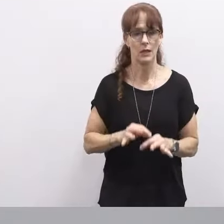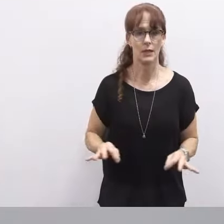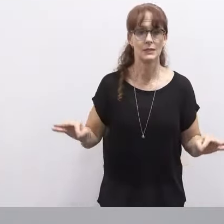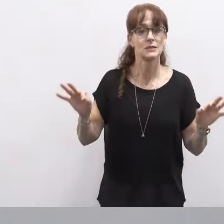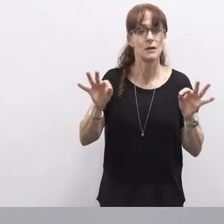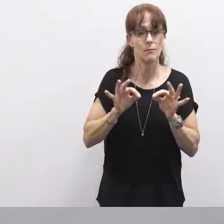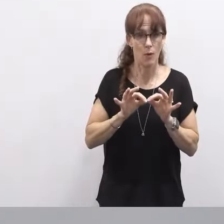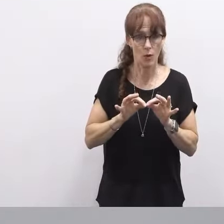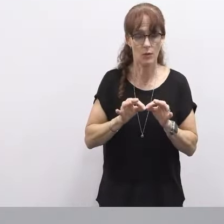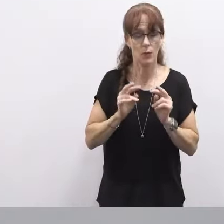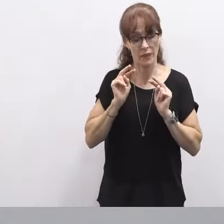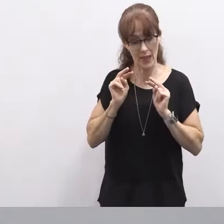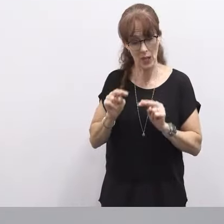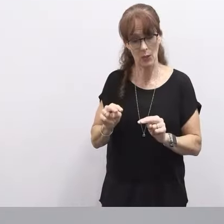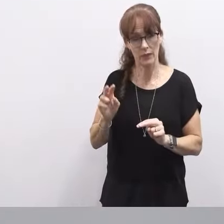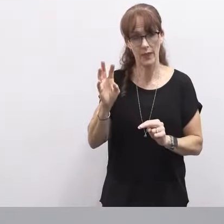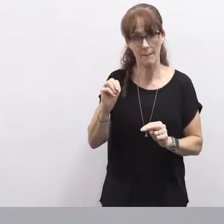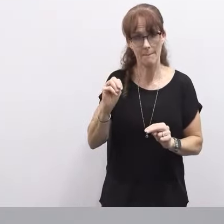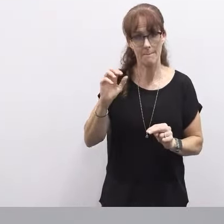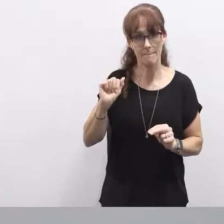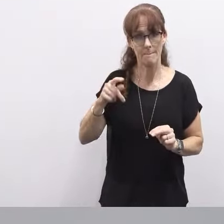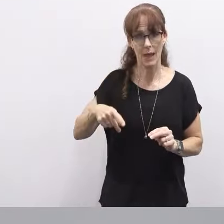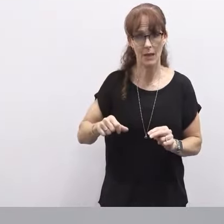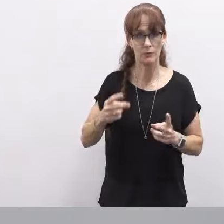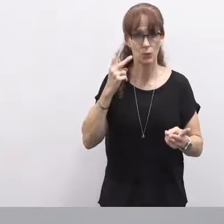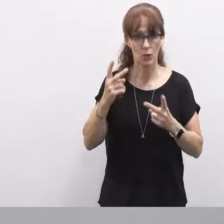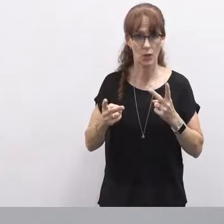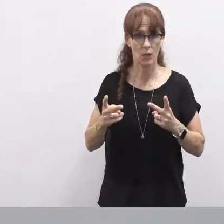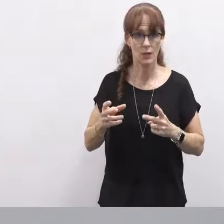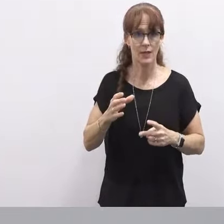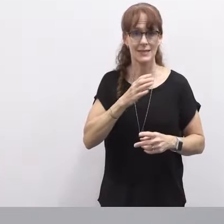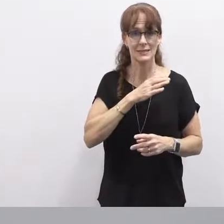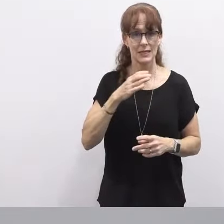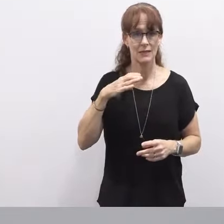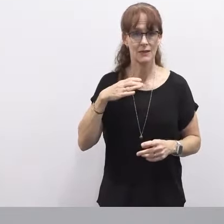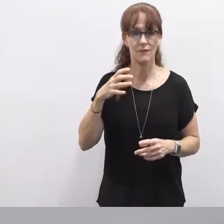when they're looking at the maps to know we are looking at Citizen Voting Age Population,